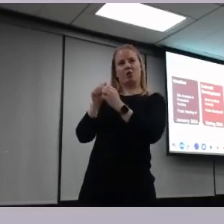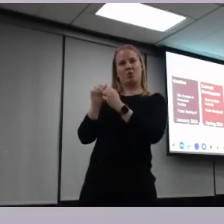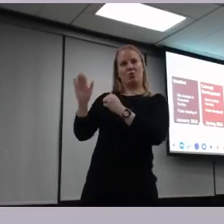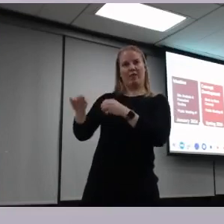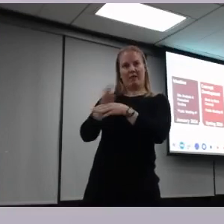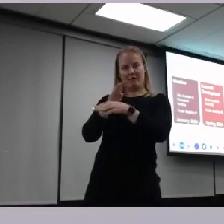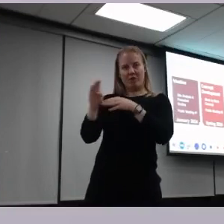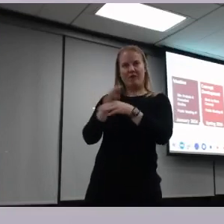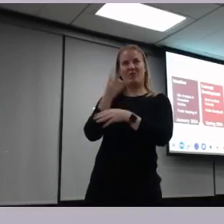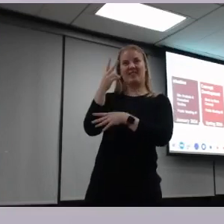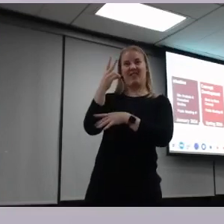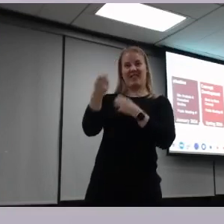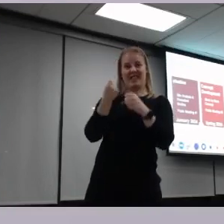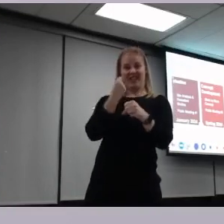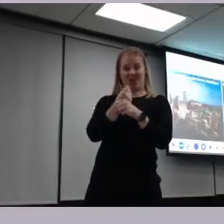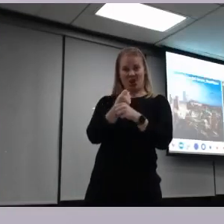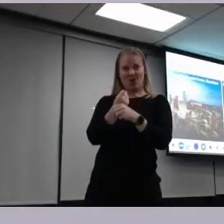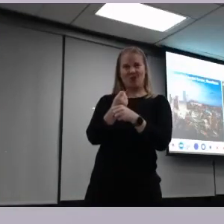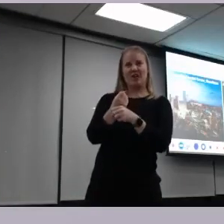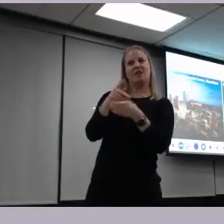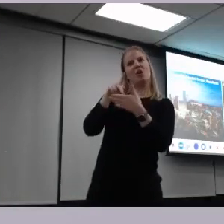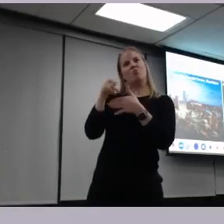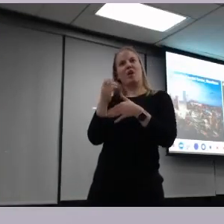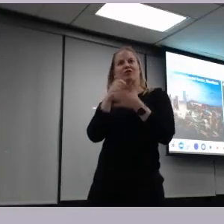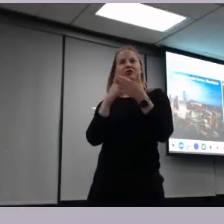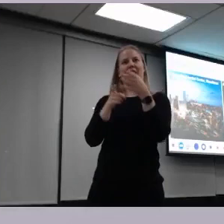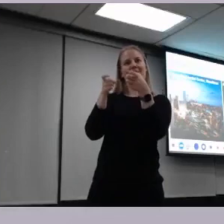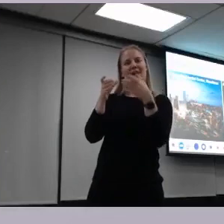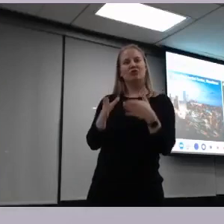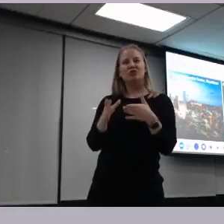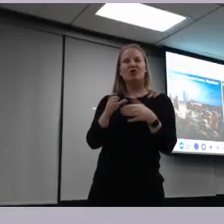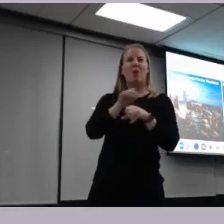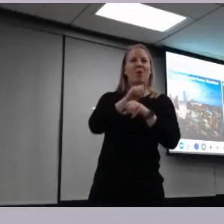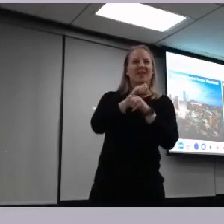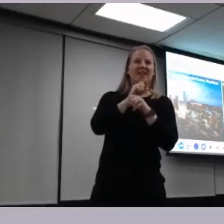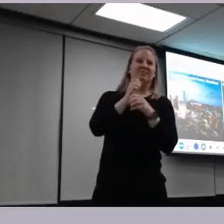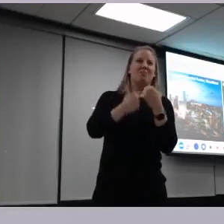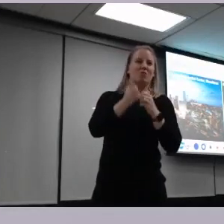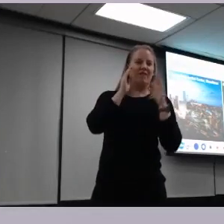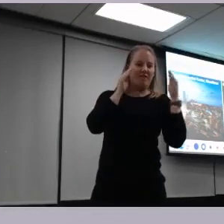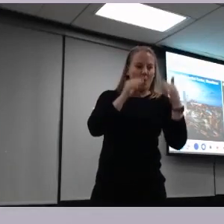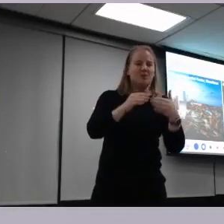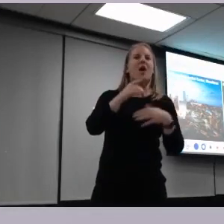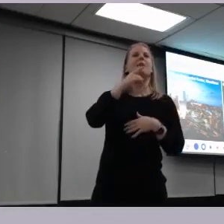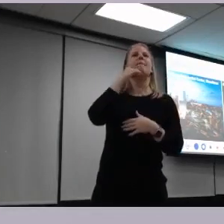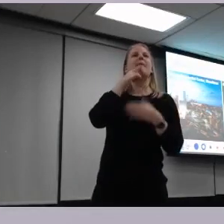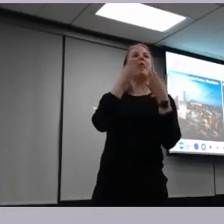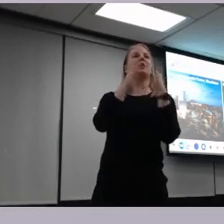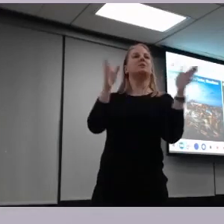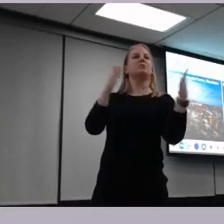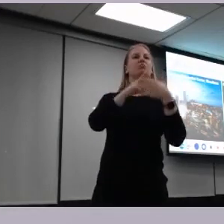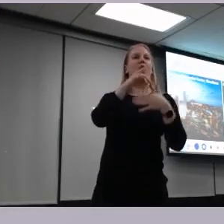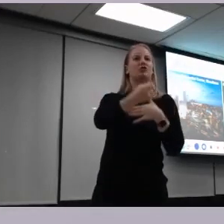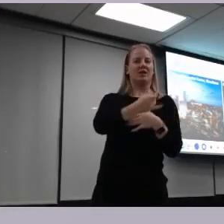working almost exclusively on the public projects that we do. I want to take a brief moment and